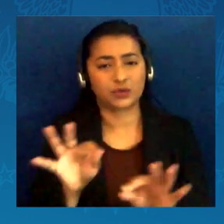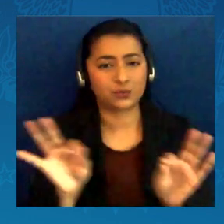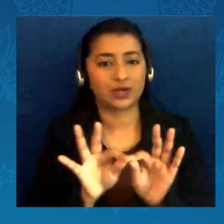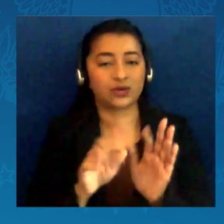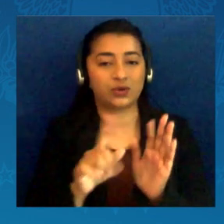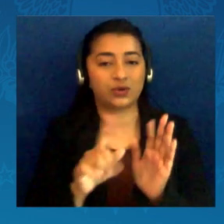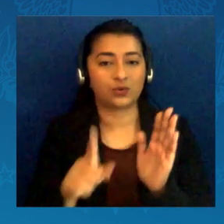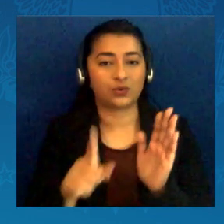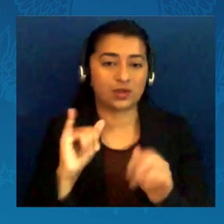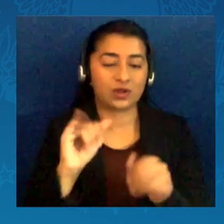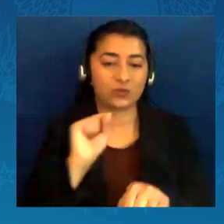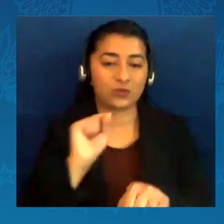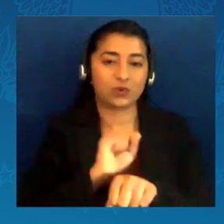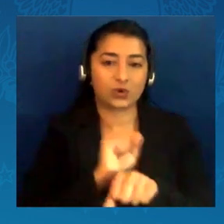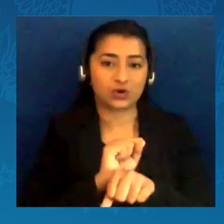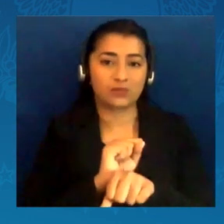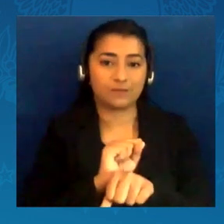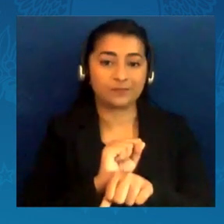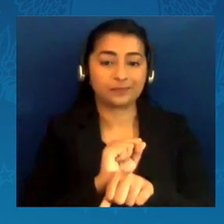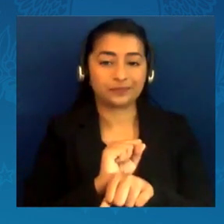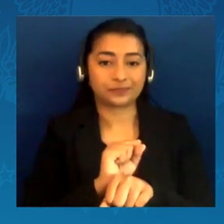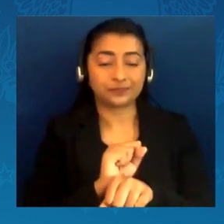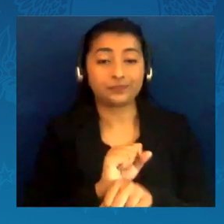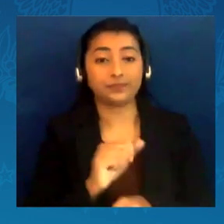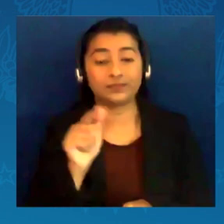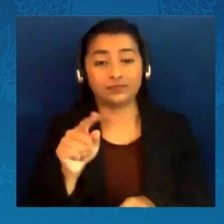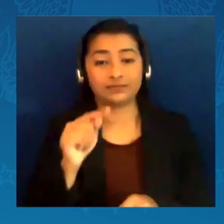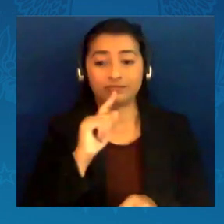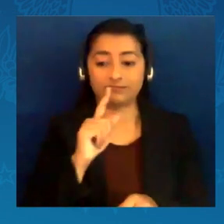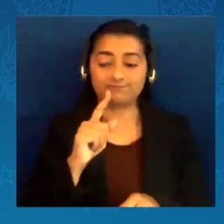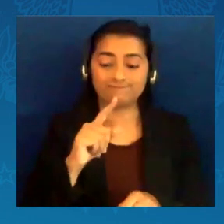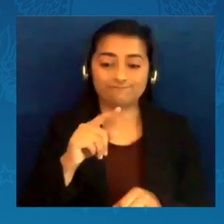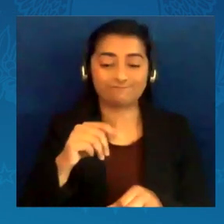And this in-depth conversation, I think, highlights,